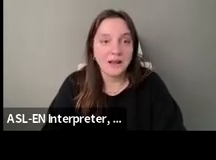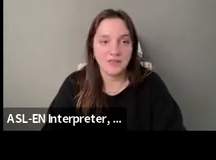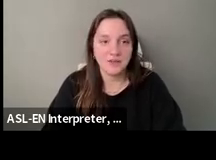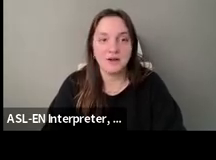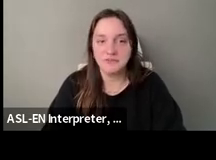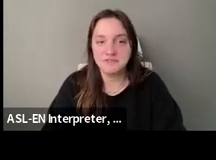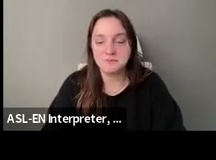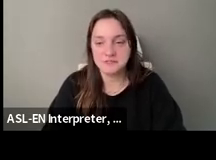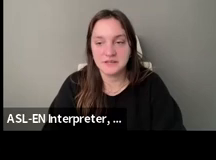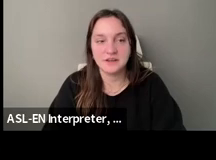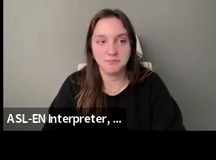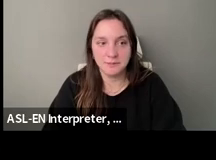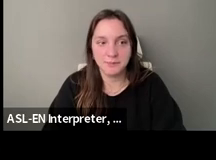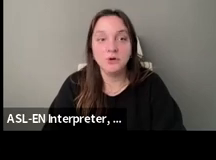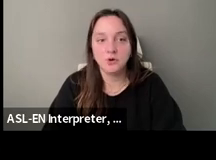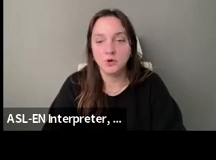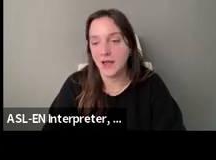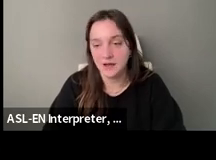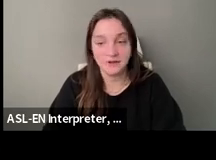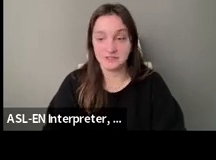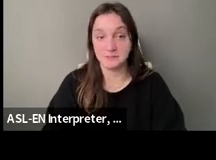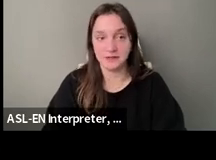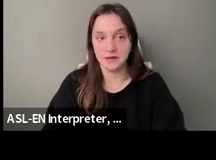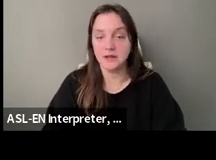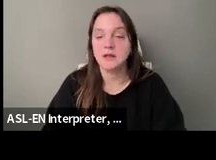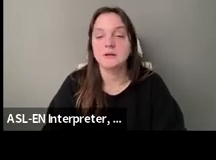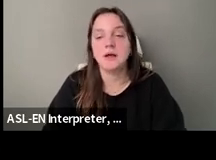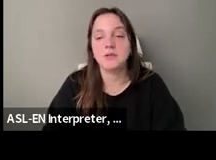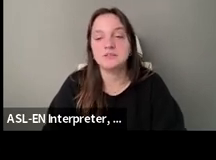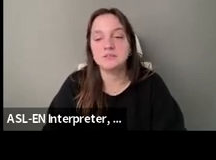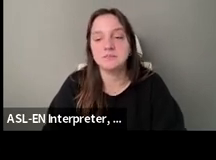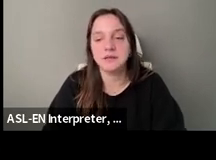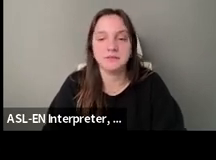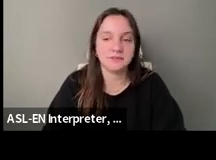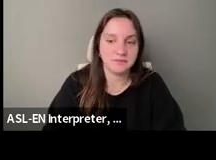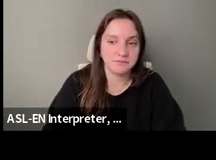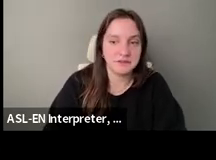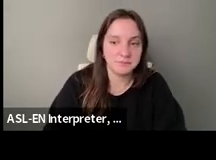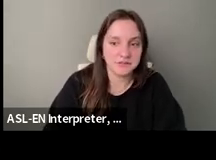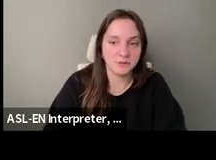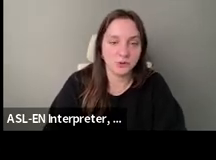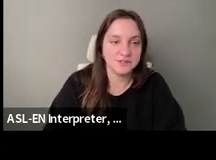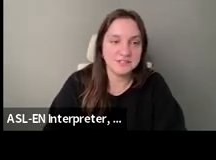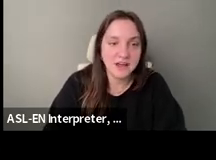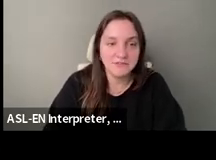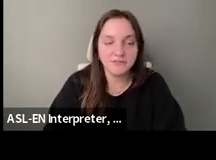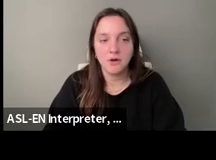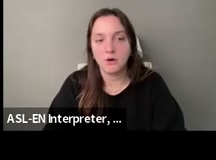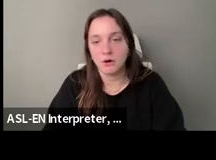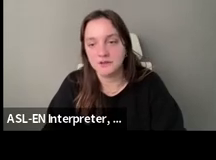are 15% of people who have a disability. Now that doesn't mean that 15% of the world is deaf or hard